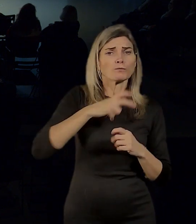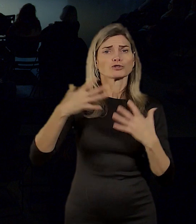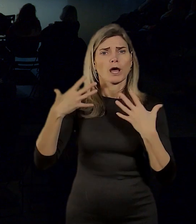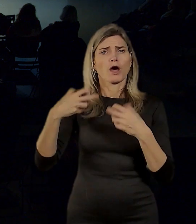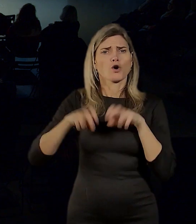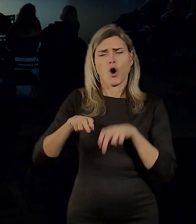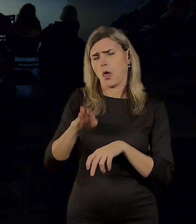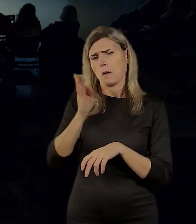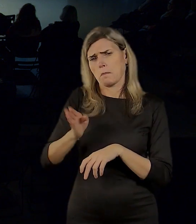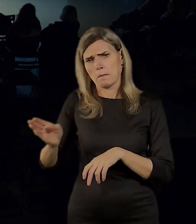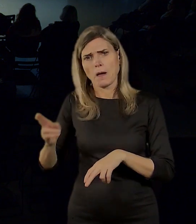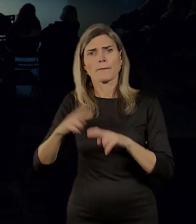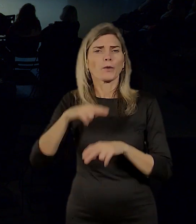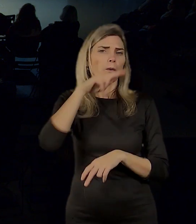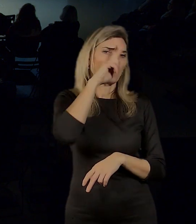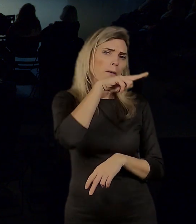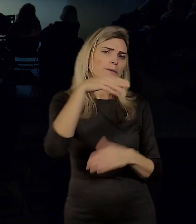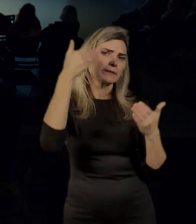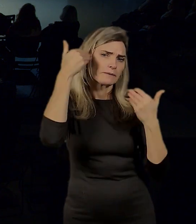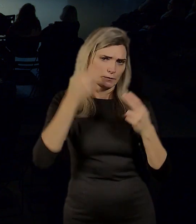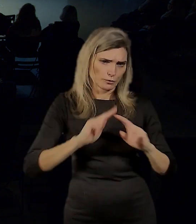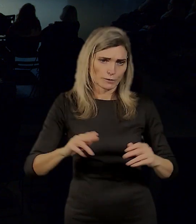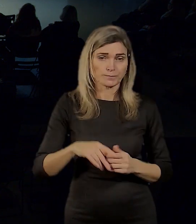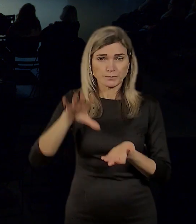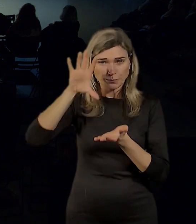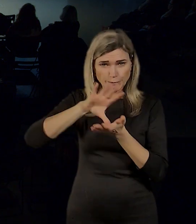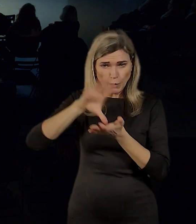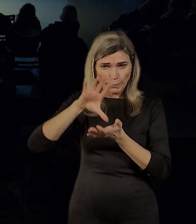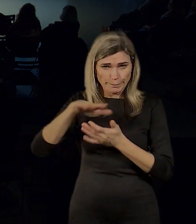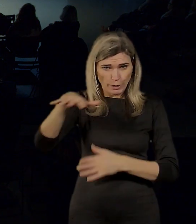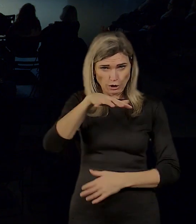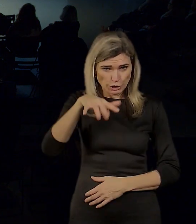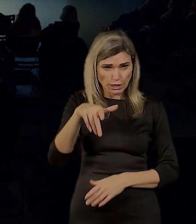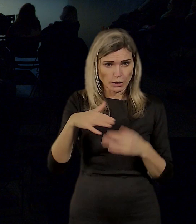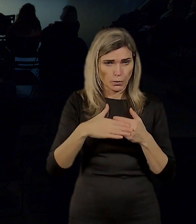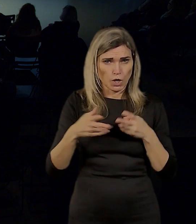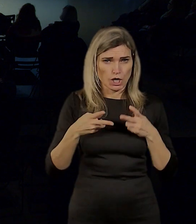the railway line reconstruction project includes a passage, we are placing a generous residential staircase.